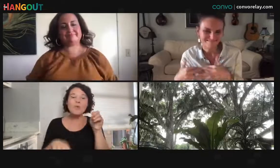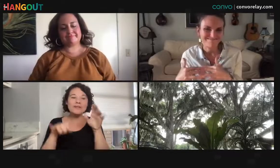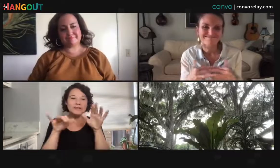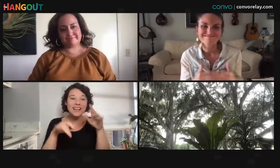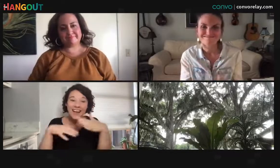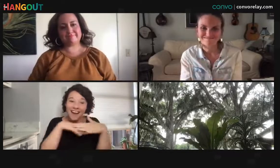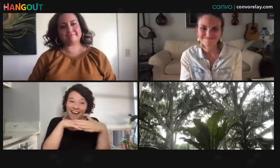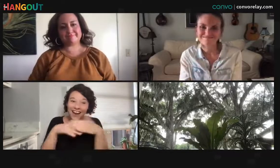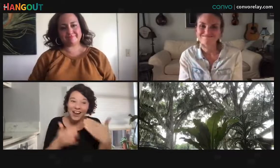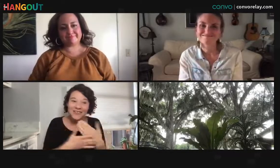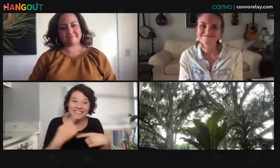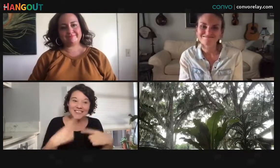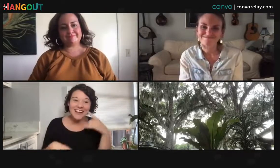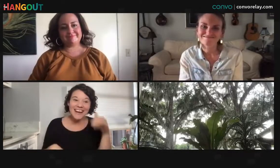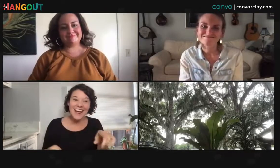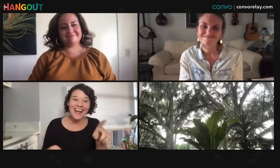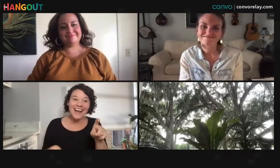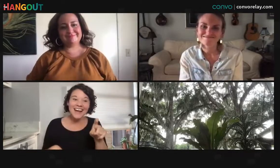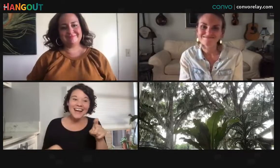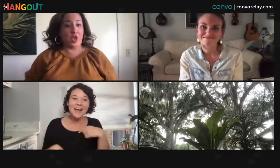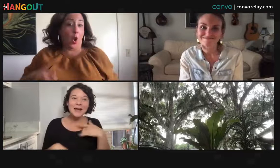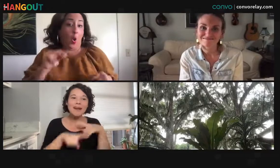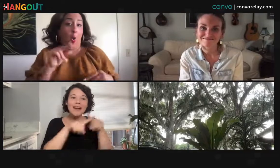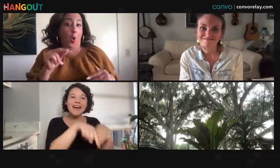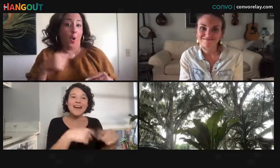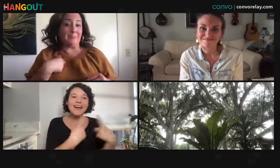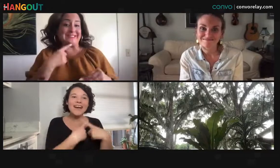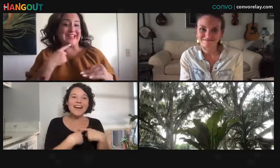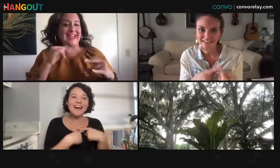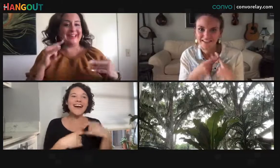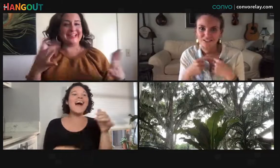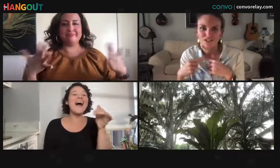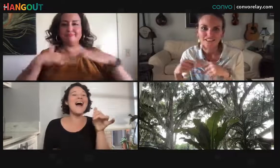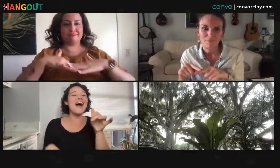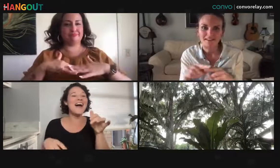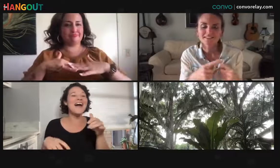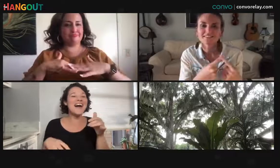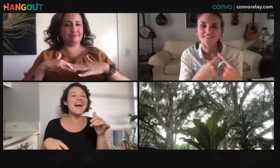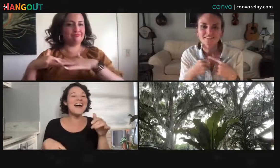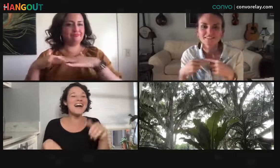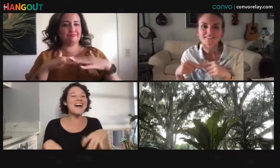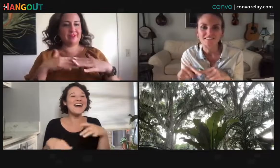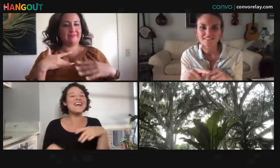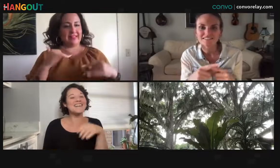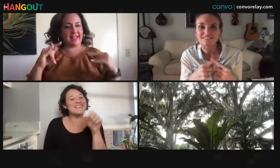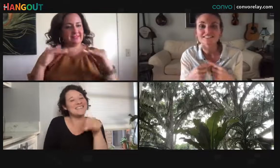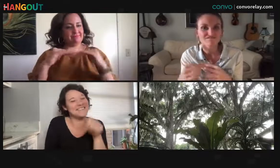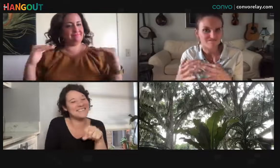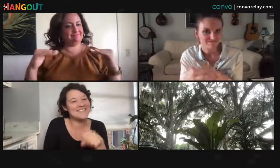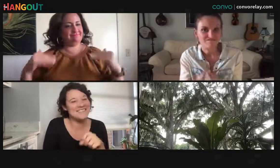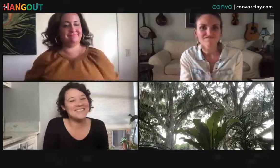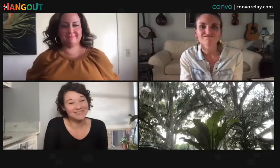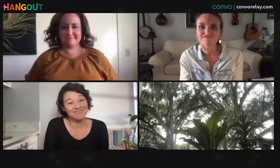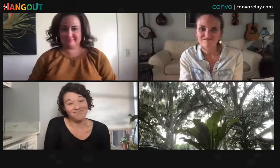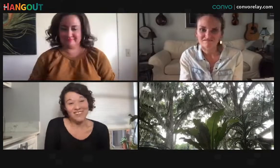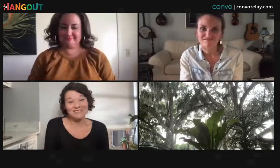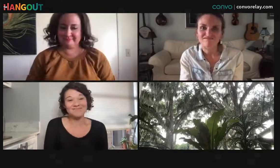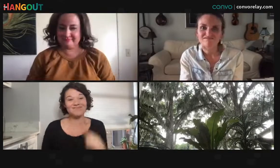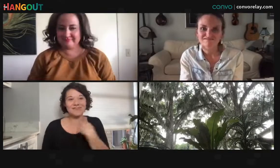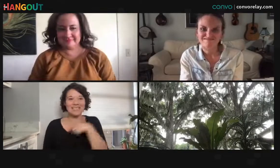we need each other in order to have that eco-diversity oh is that a new sign i usually sign this for interdependent oh i just feel like i just signed this